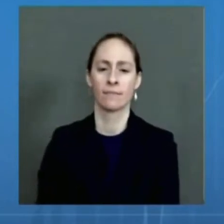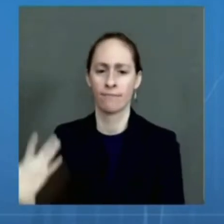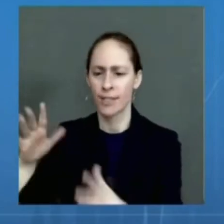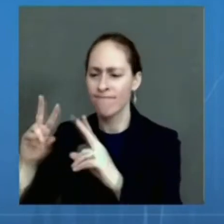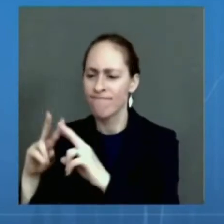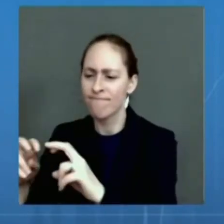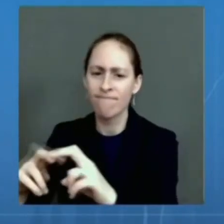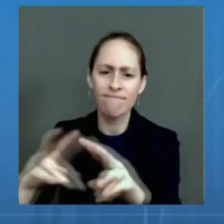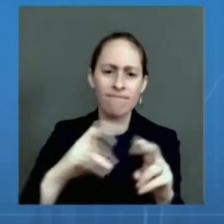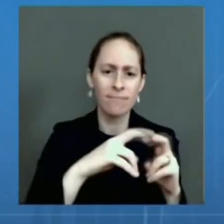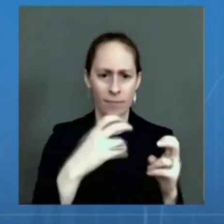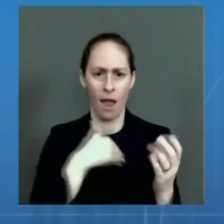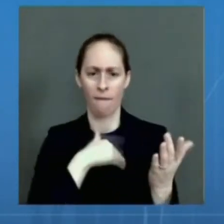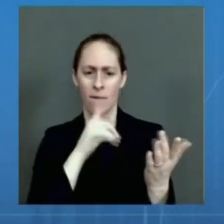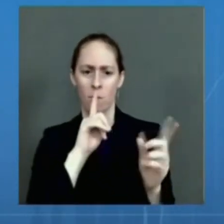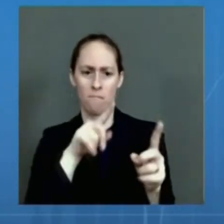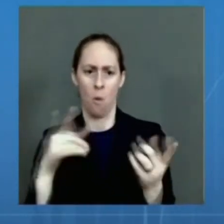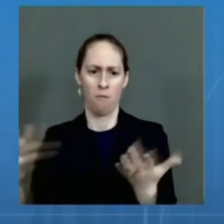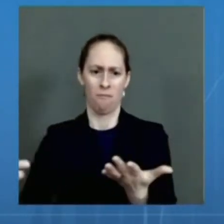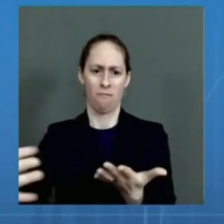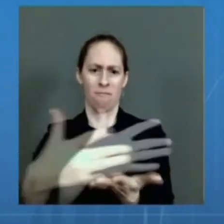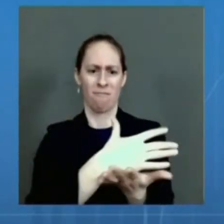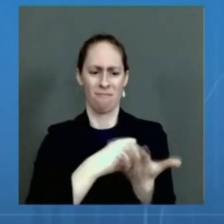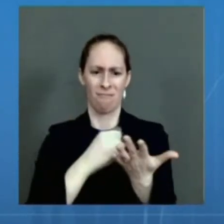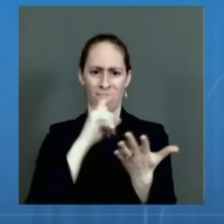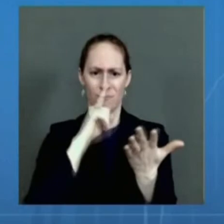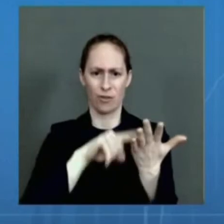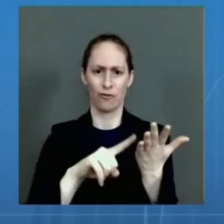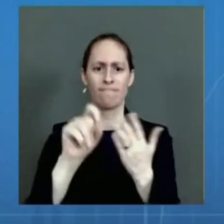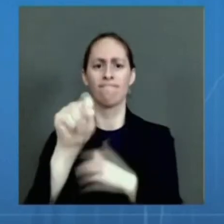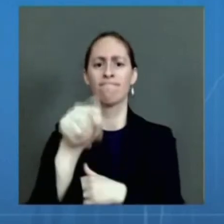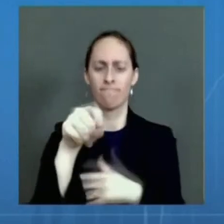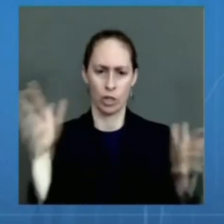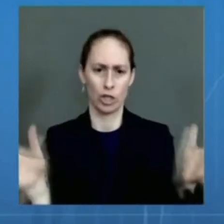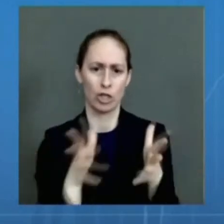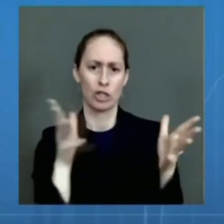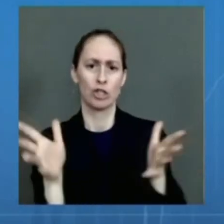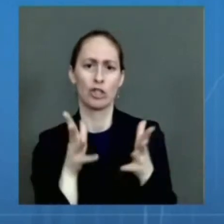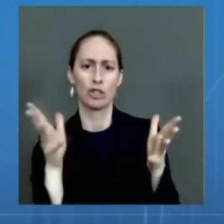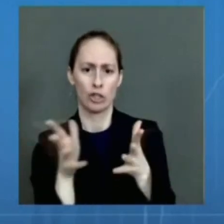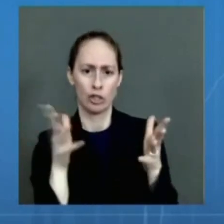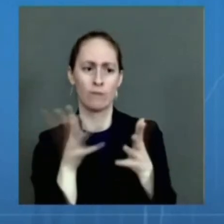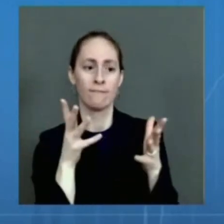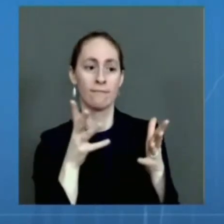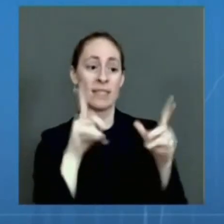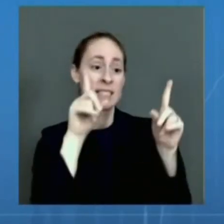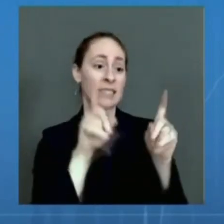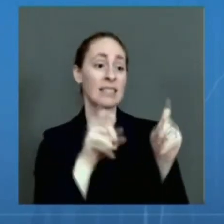SUPPORTING THE USE OF TEST TO STAY AND HOW WELL IT WORKED IN